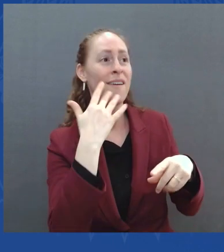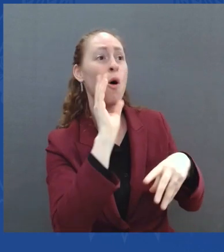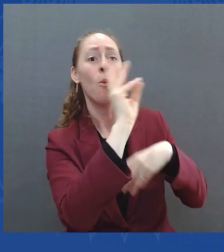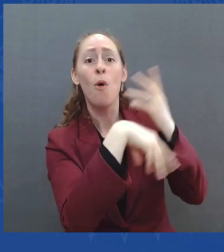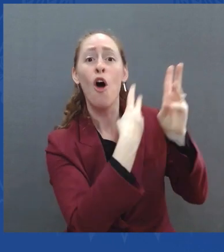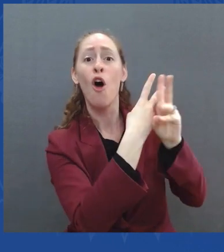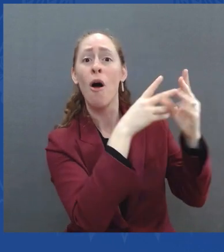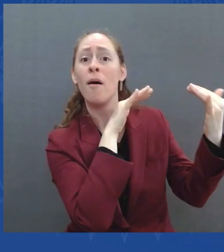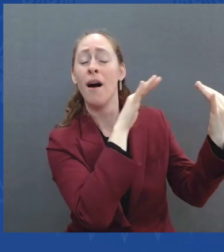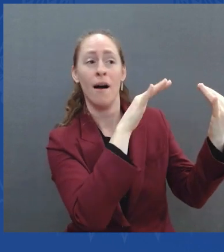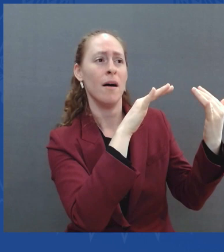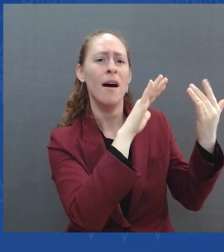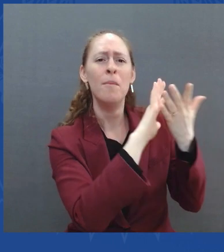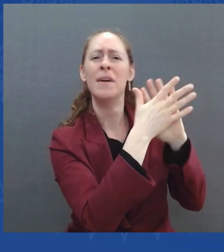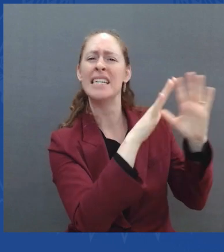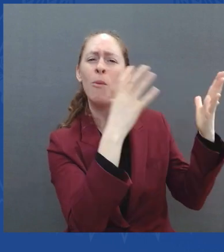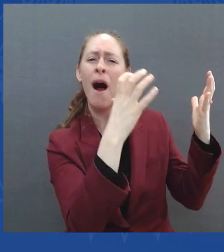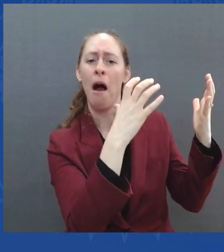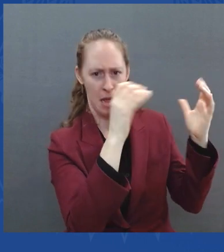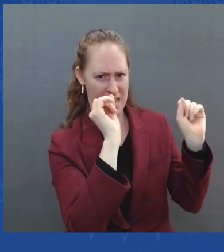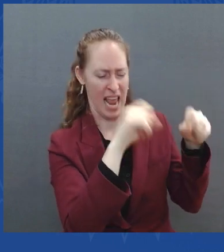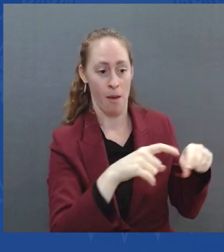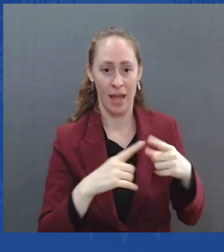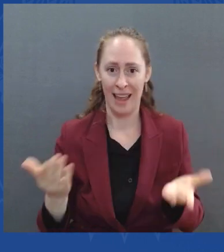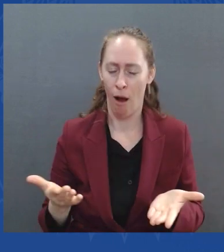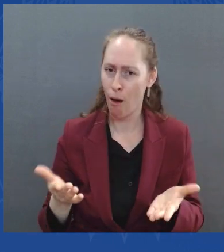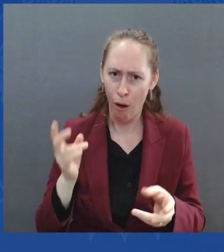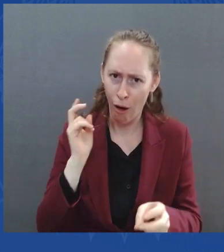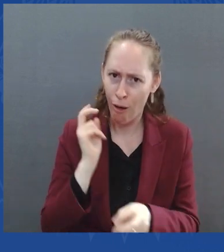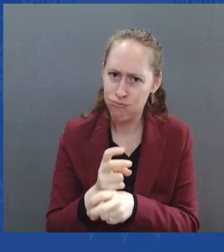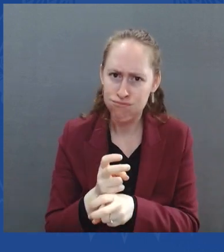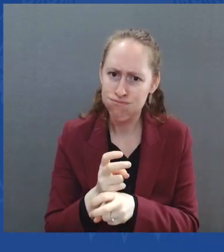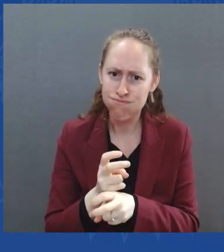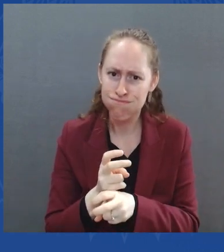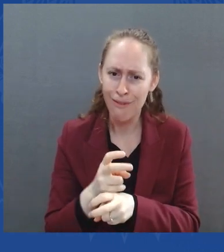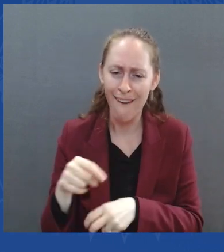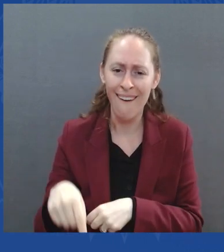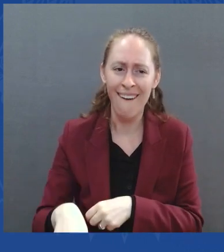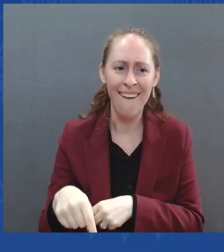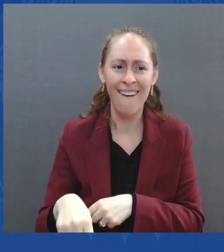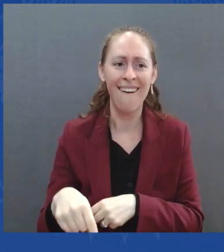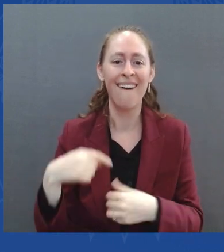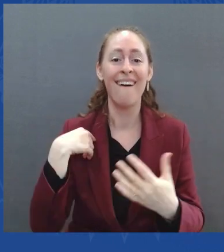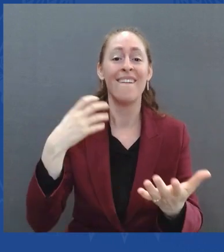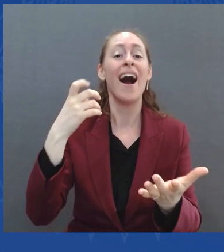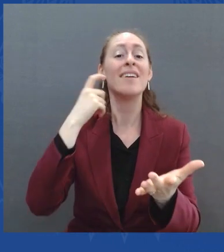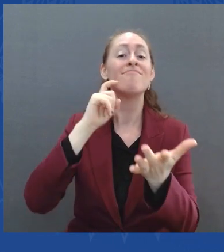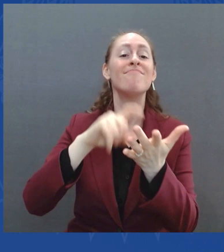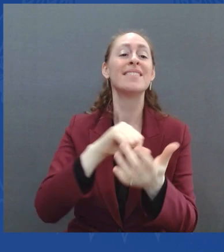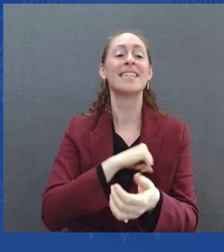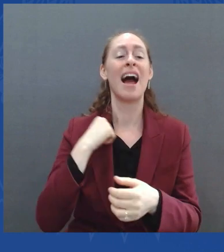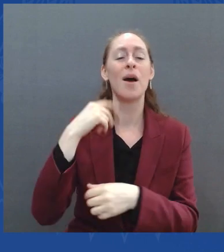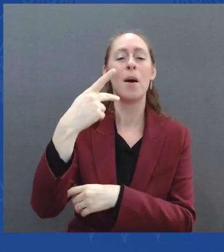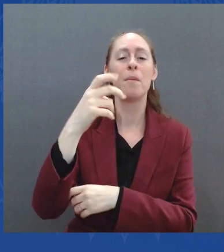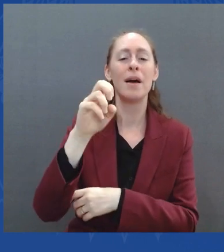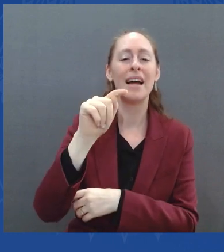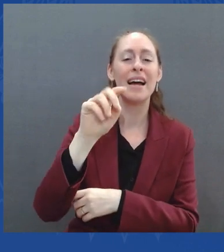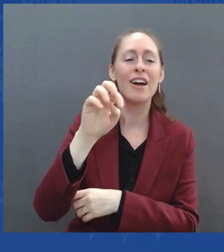Senator Peters, Senator Portman, Senator Carper, Senator Tillis; Representatives Maloney, Comer, Connolly,